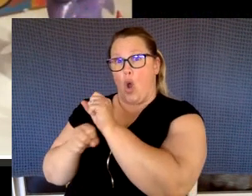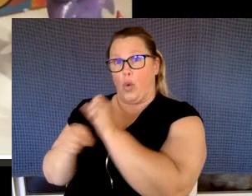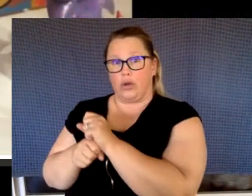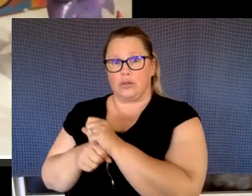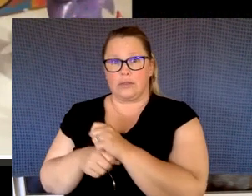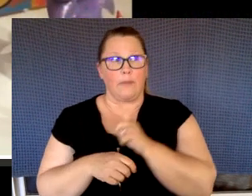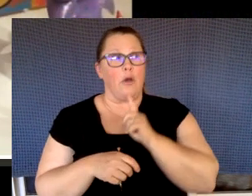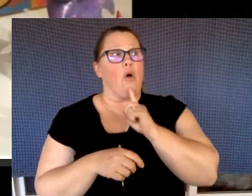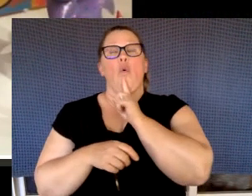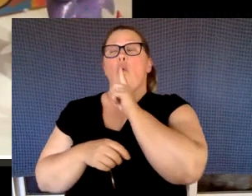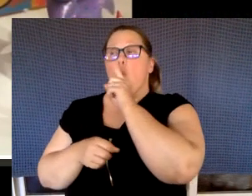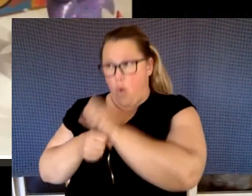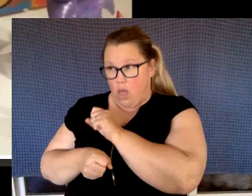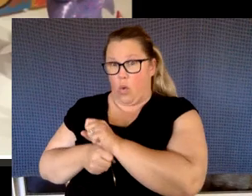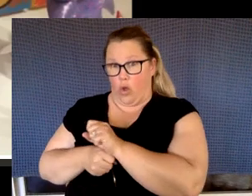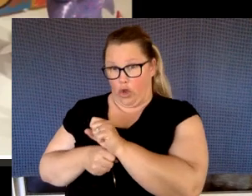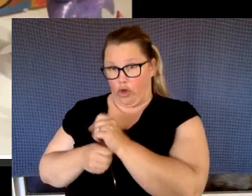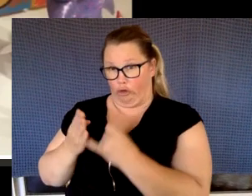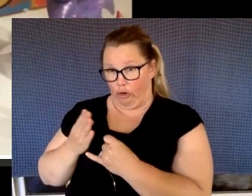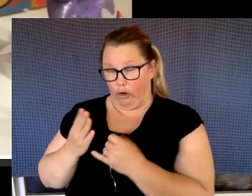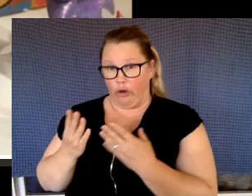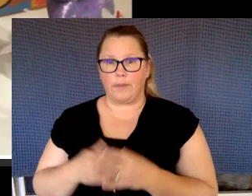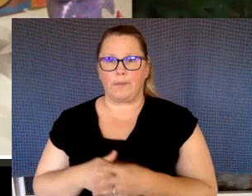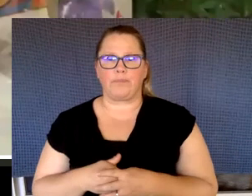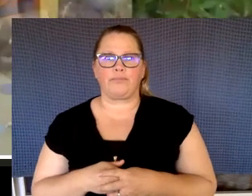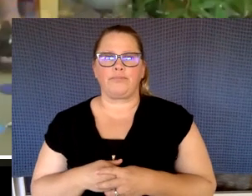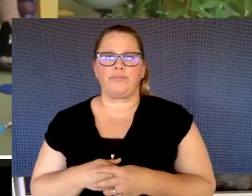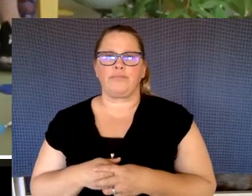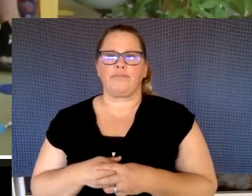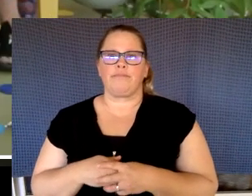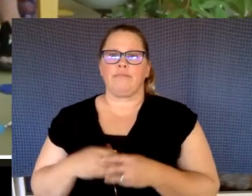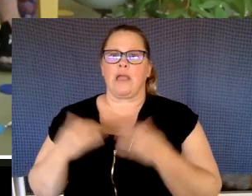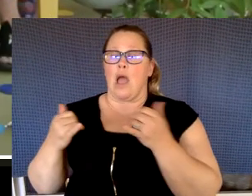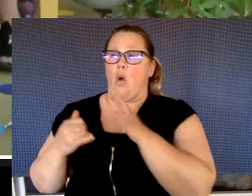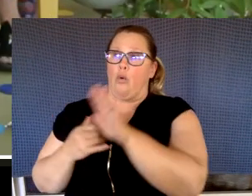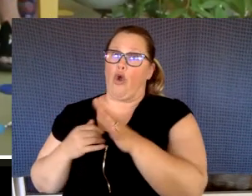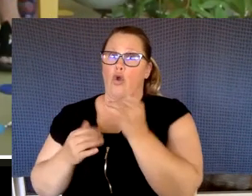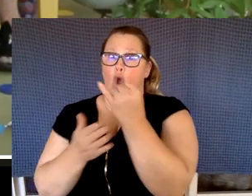Some actual pieces. Now the show has been traveling around